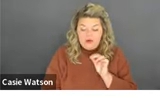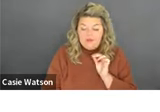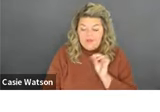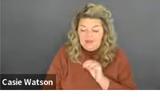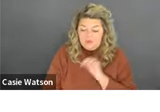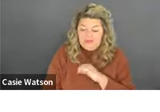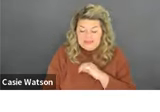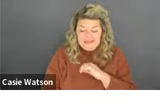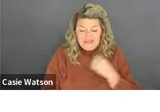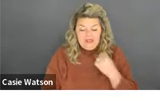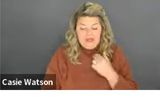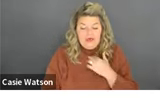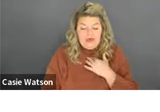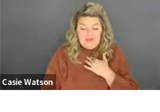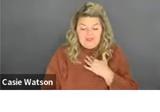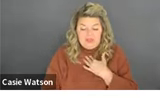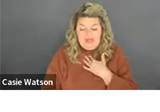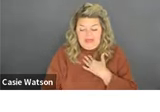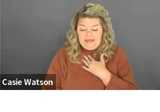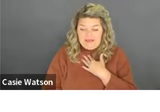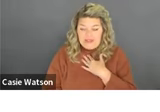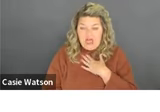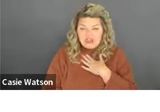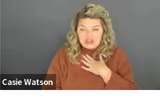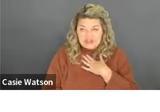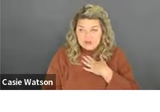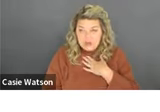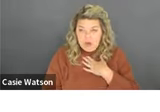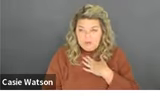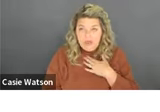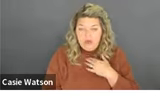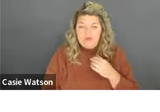One of the things we see is a genetic condition, Ushers Syndrome,